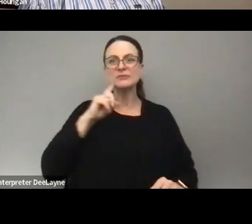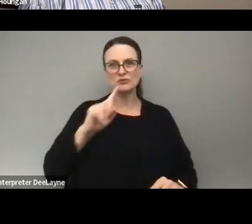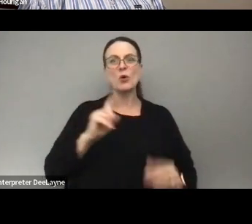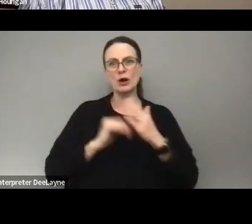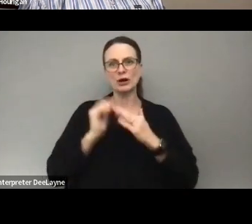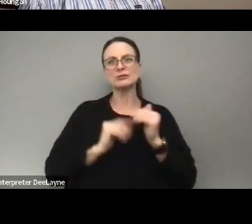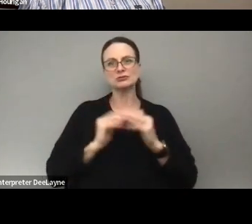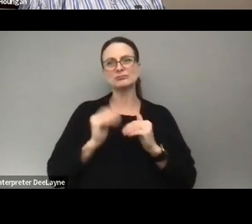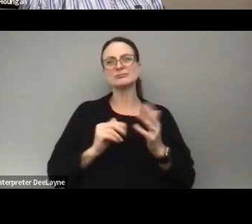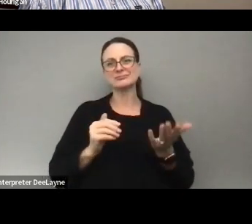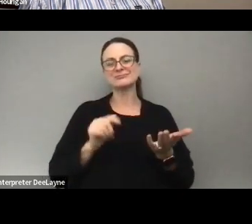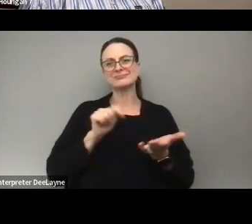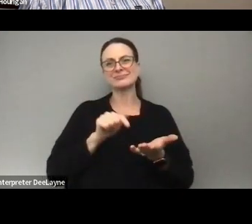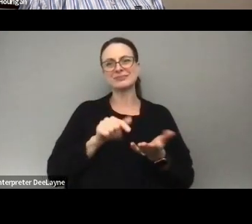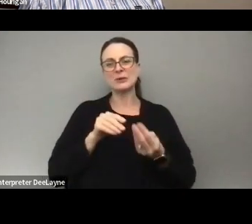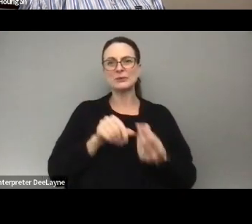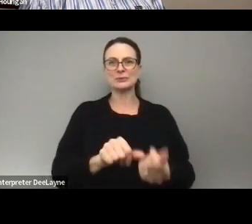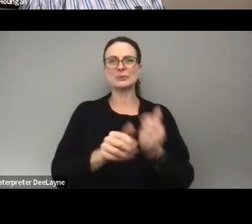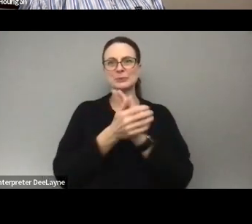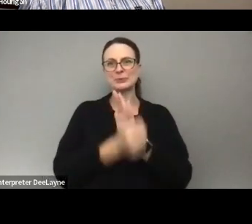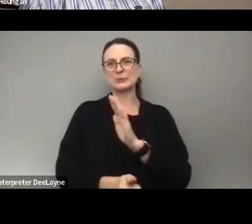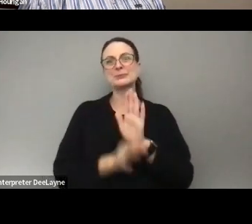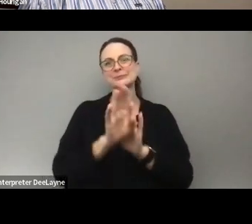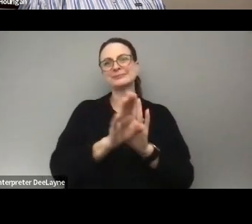in order to build fluency at multiple levels.